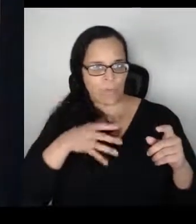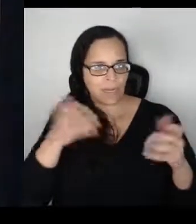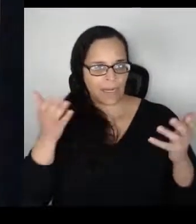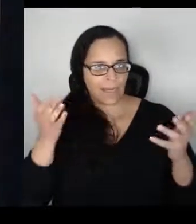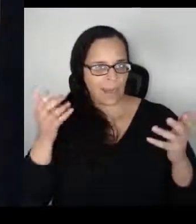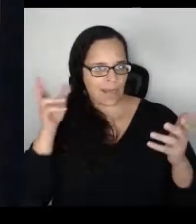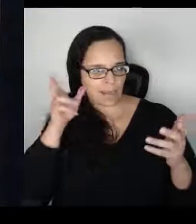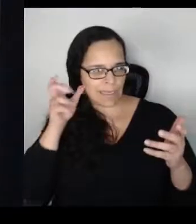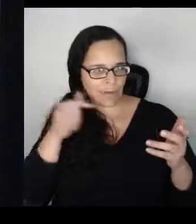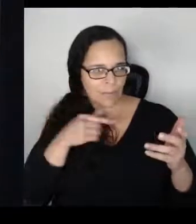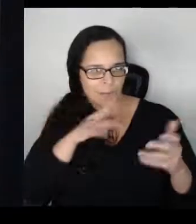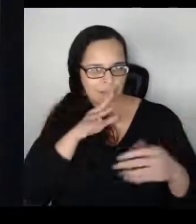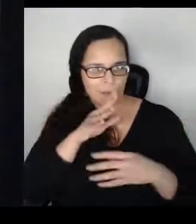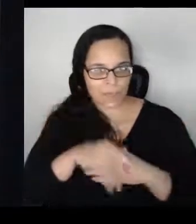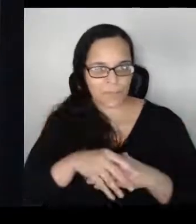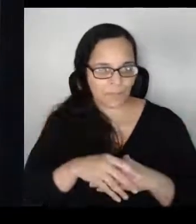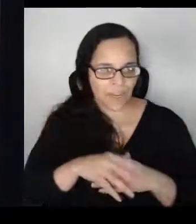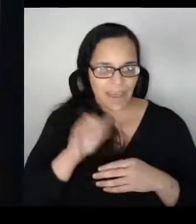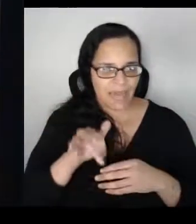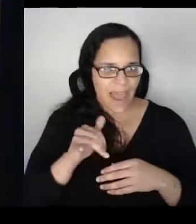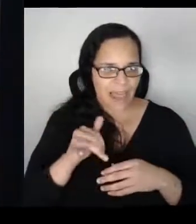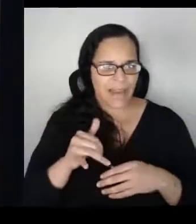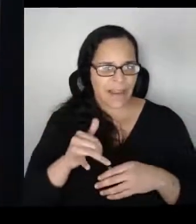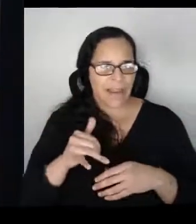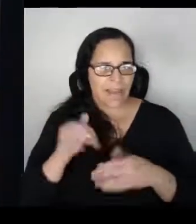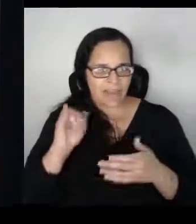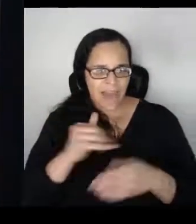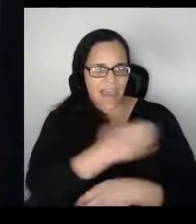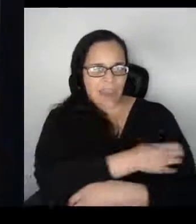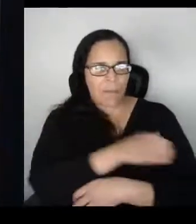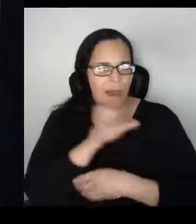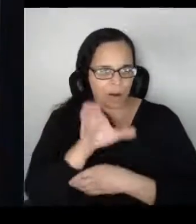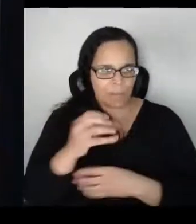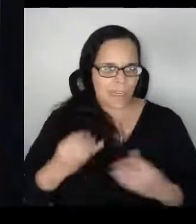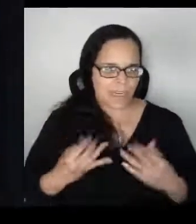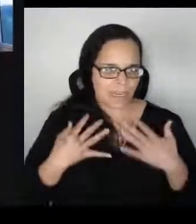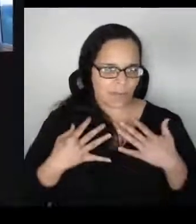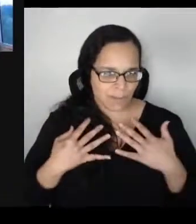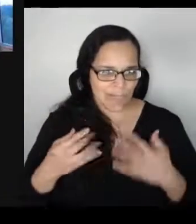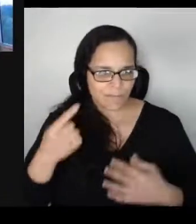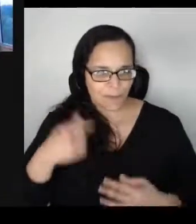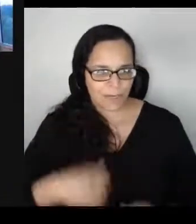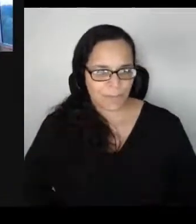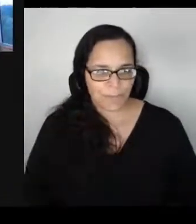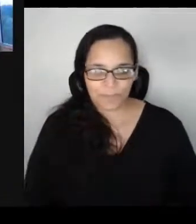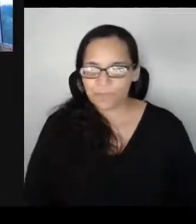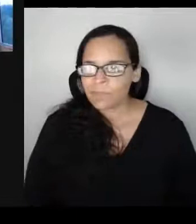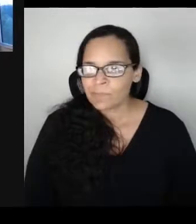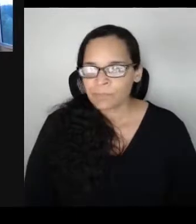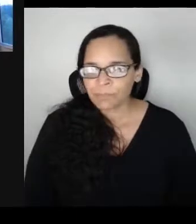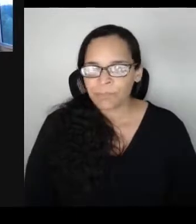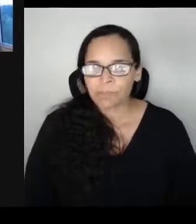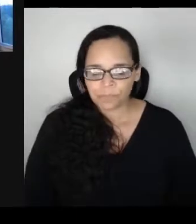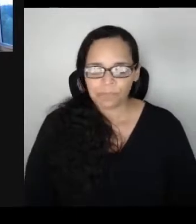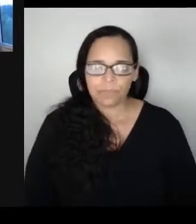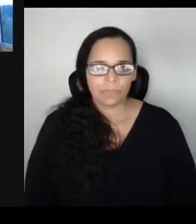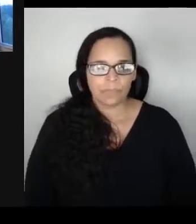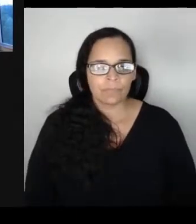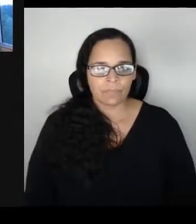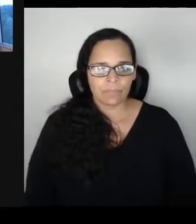and that is the empowerment and inspiration that they bring. Cristina. Thank you, thank you, Ravi.